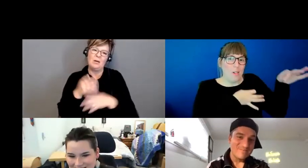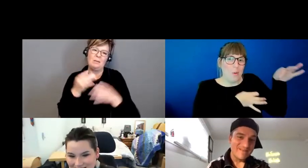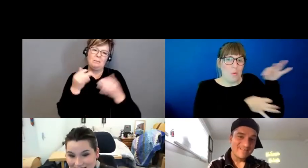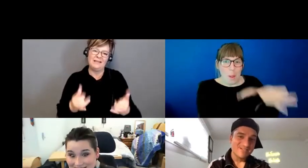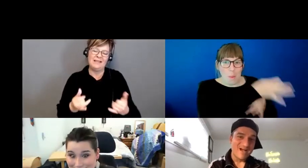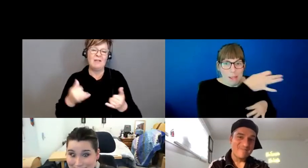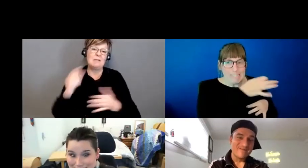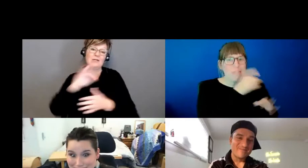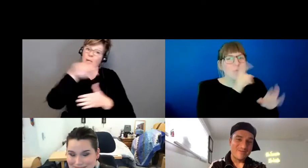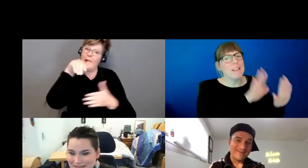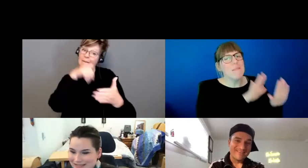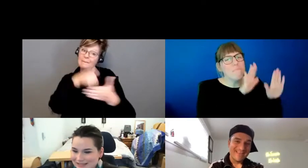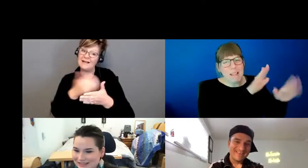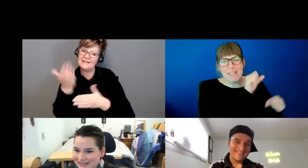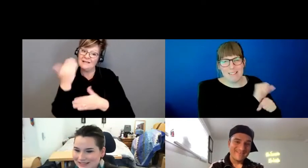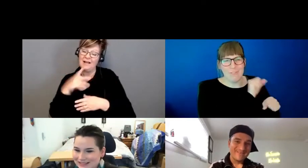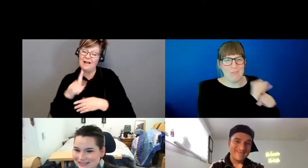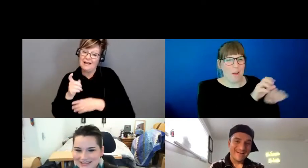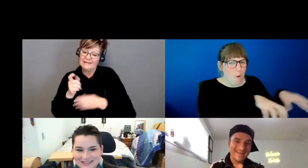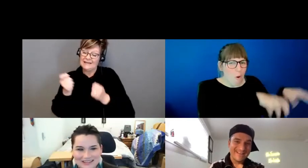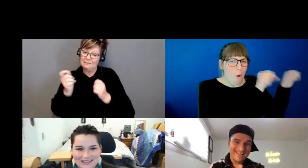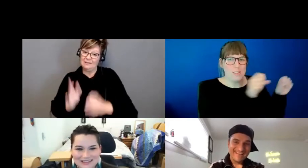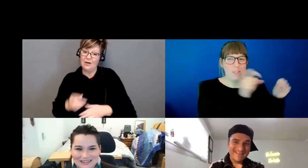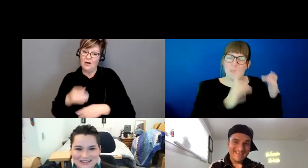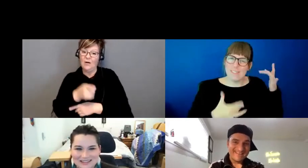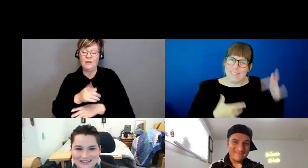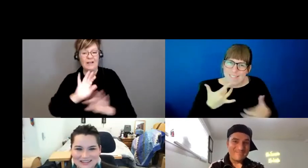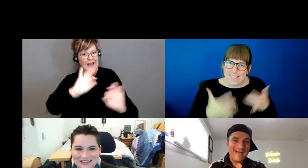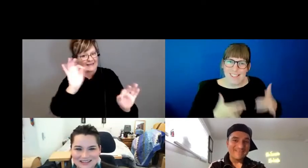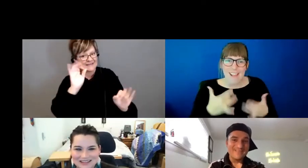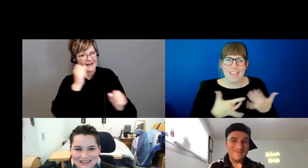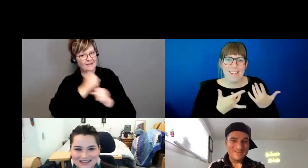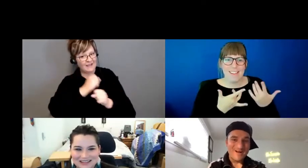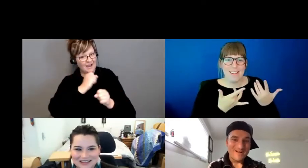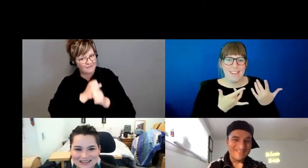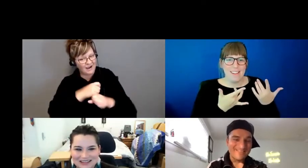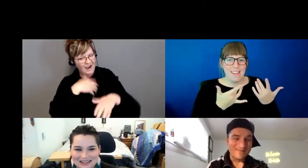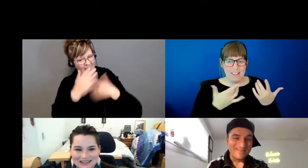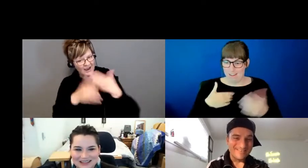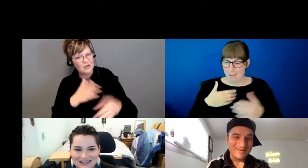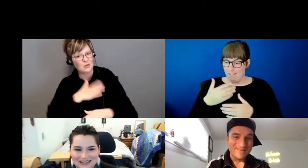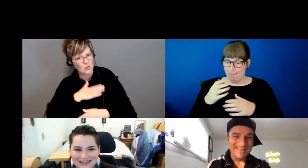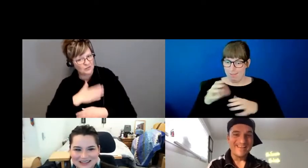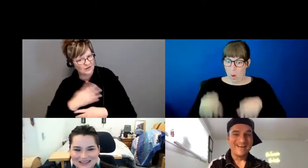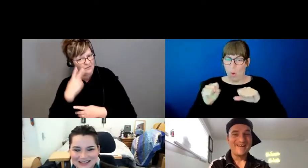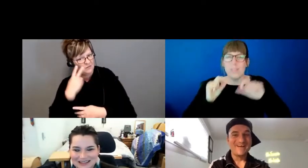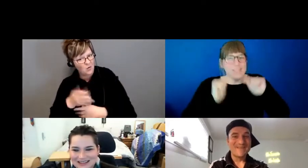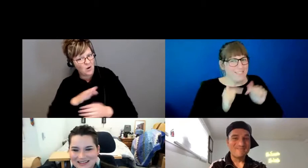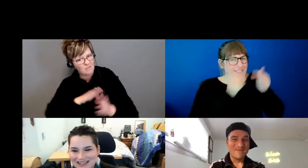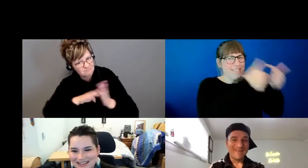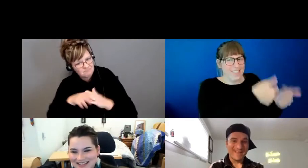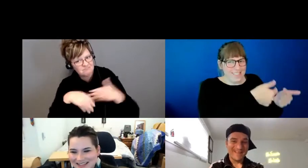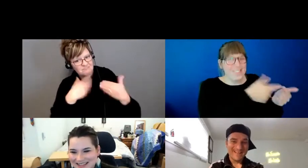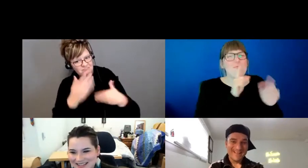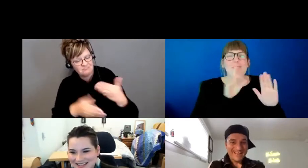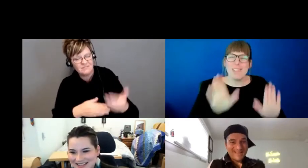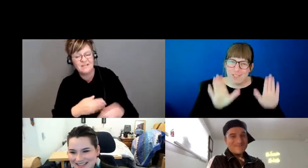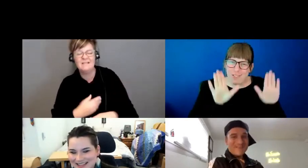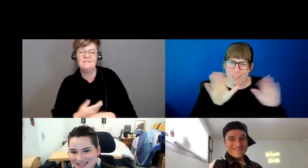ARE DOING AN AMAZING JOB. AND I'M SO EXCITED TO BE PASSING THE BATON SLOWLY, SLOWLY AND BEING INTERVIEWED AS AN